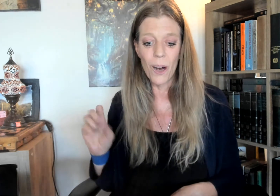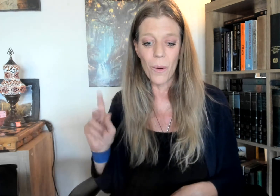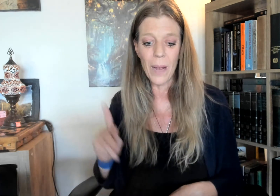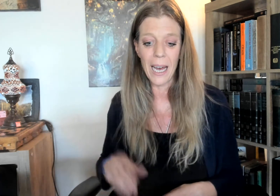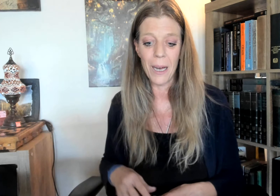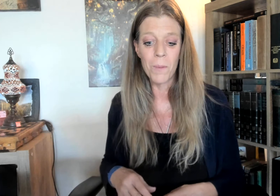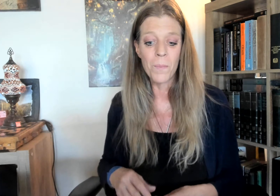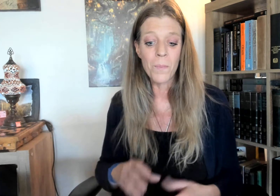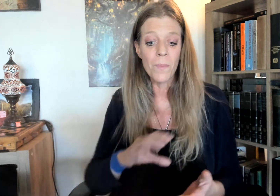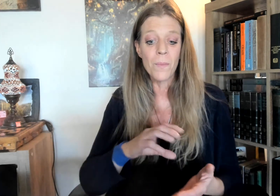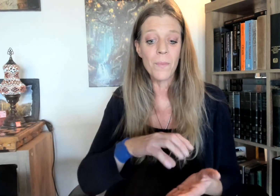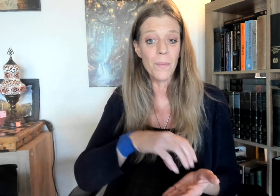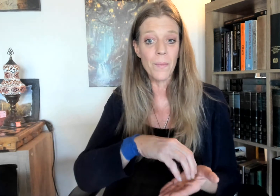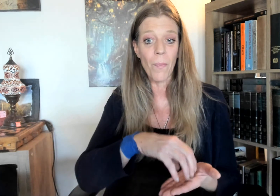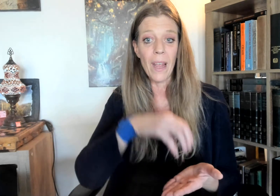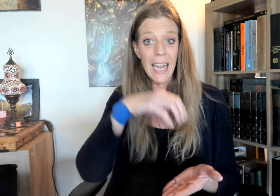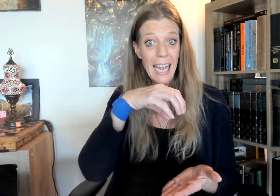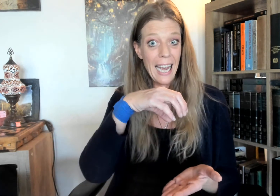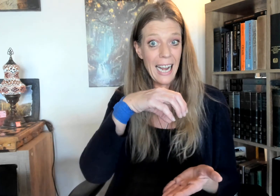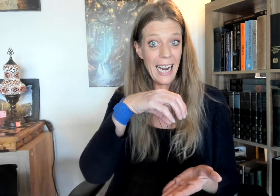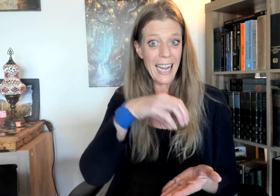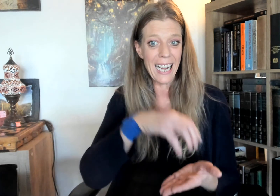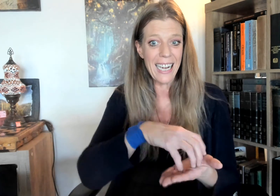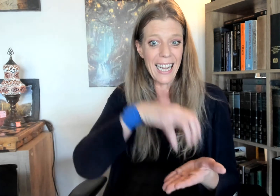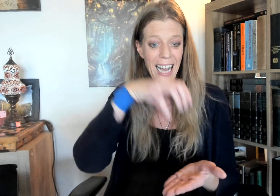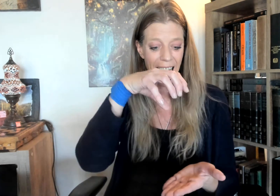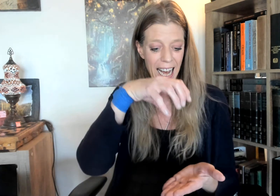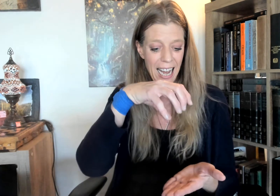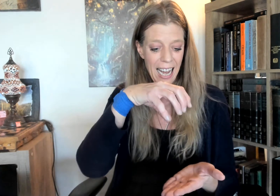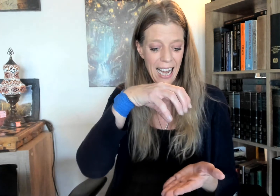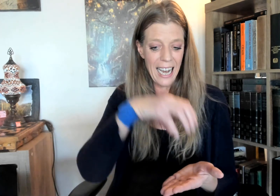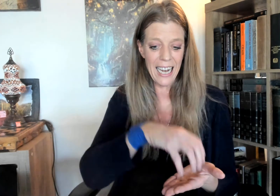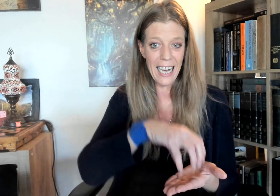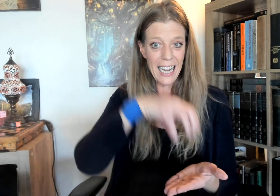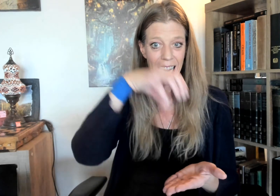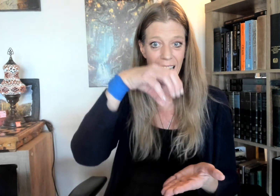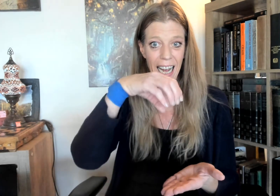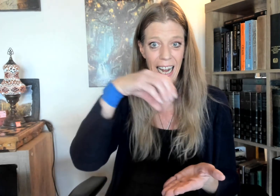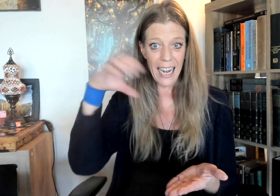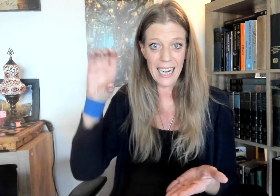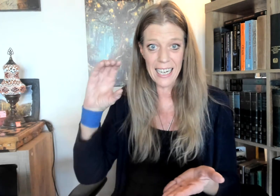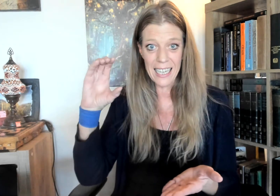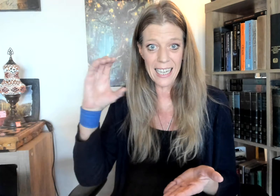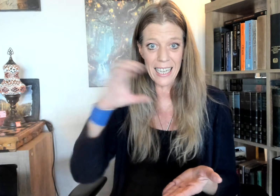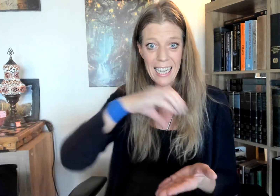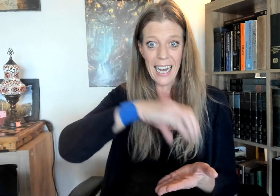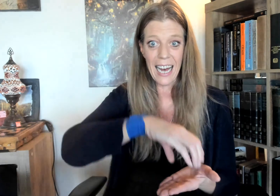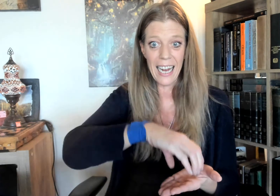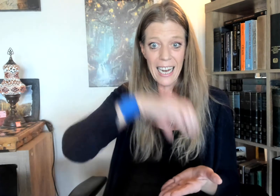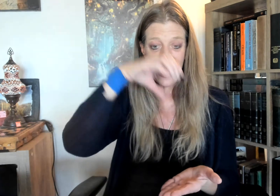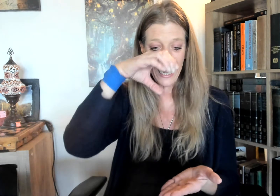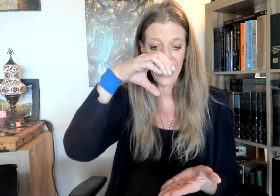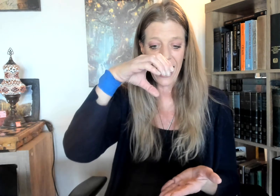Okay, mmm, CAKE. CAKE. CAKE. It's a C-Hand. CAKE.